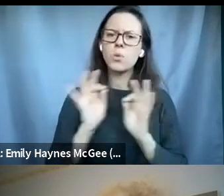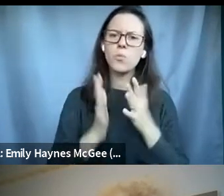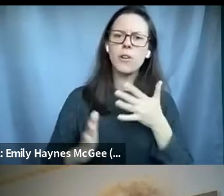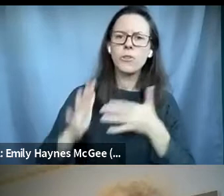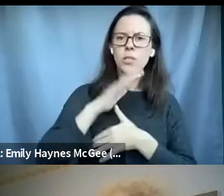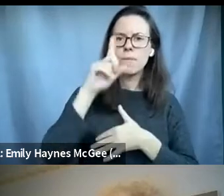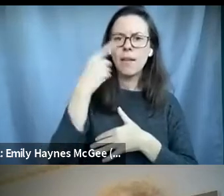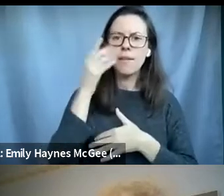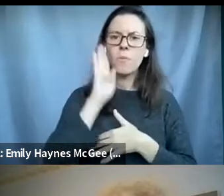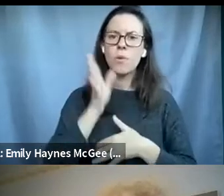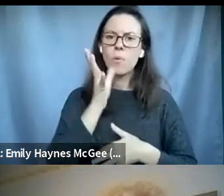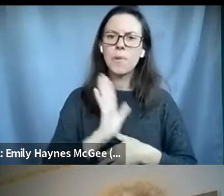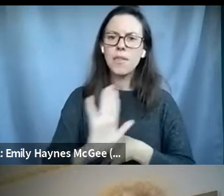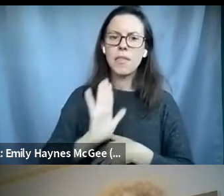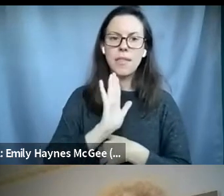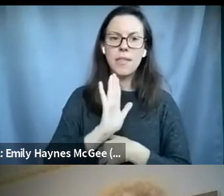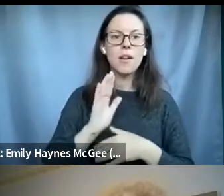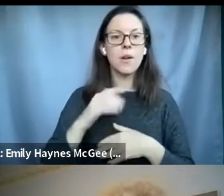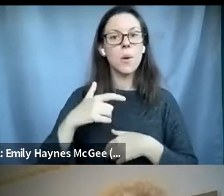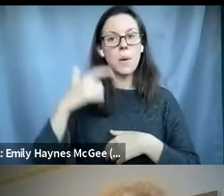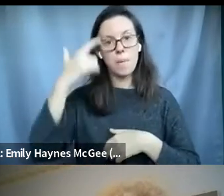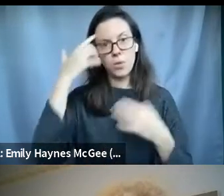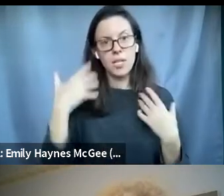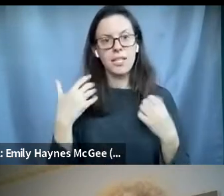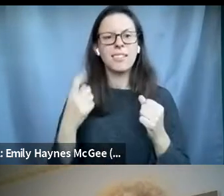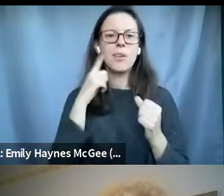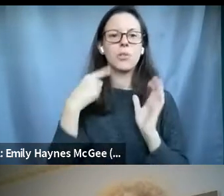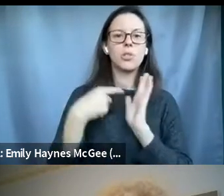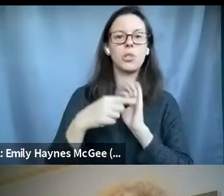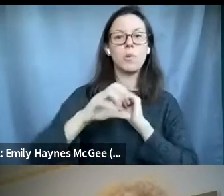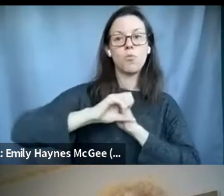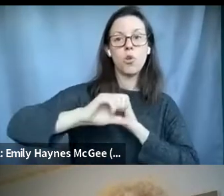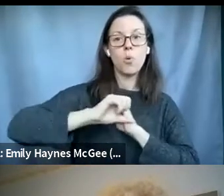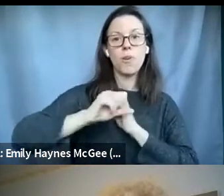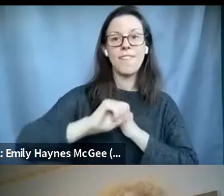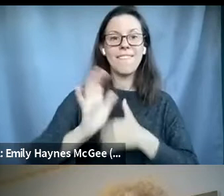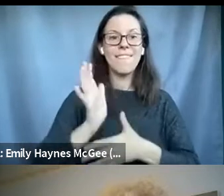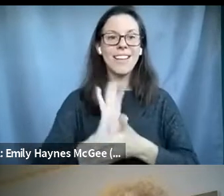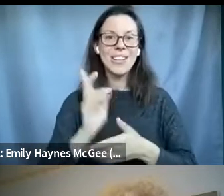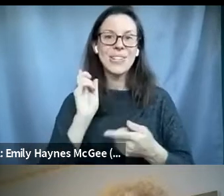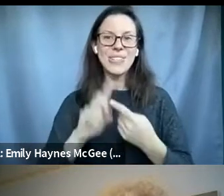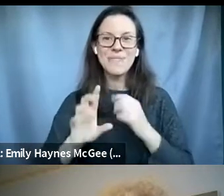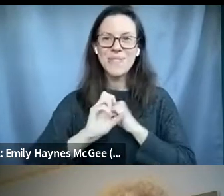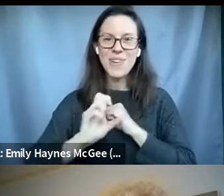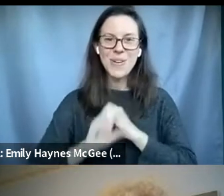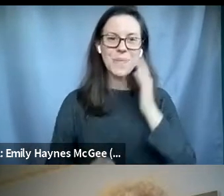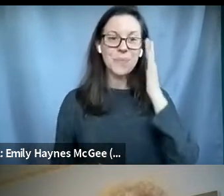So here is a promo video we made to, yeah, promote what was happening.